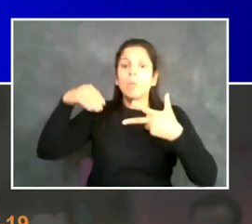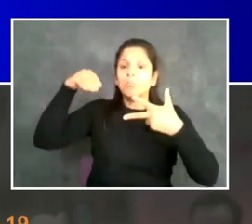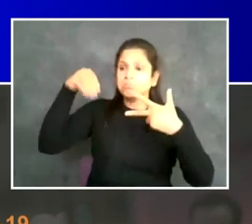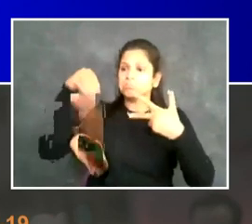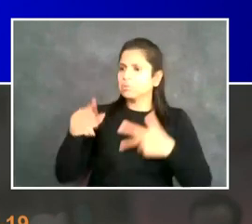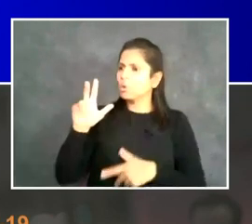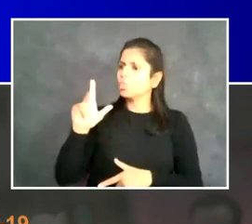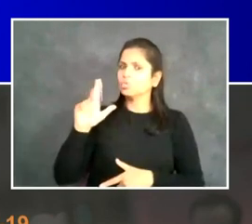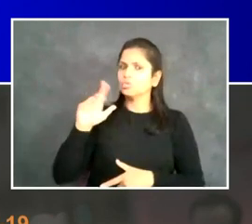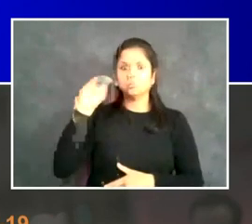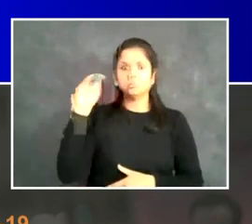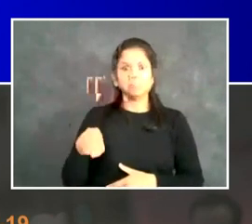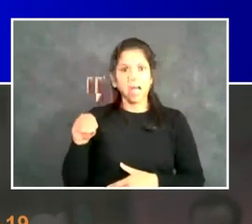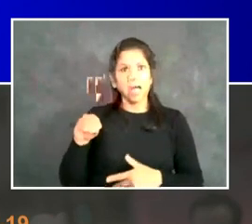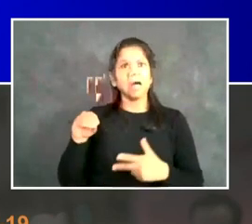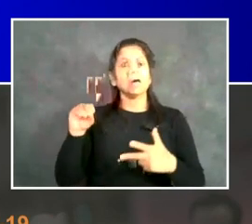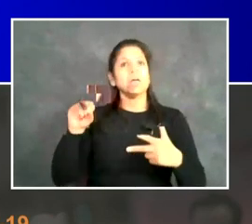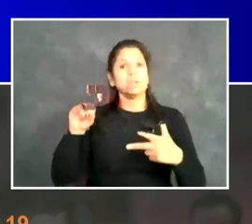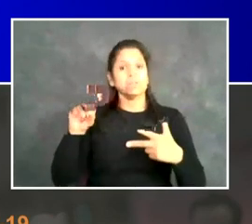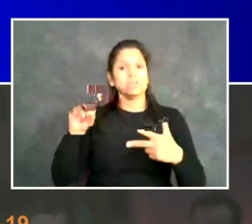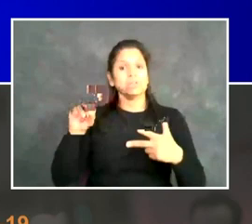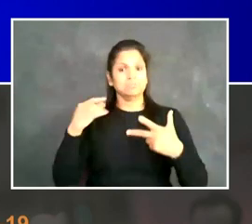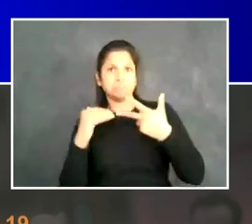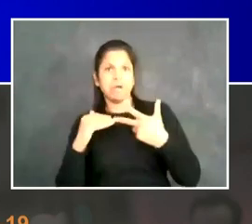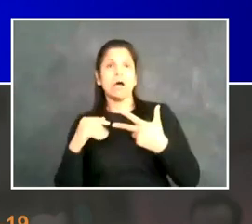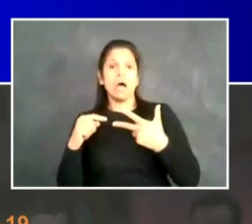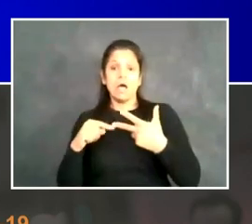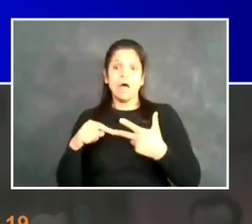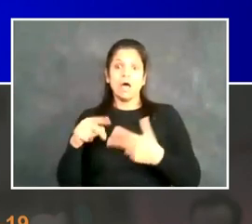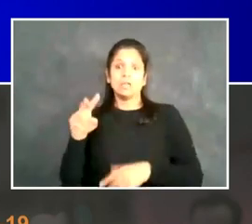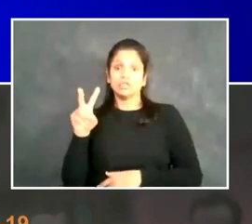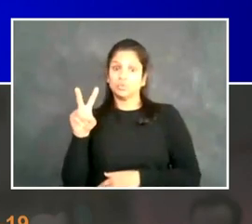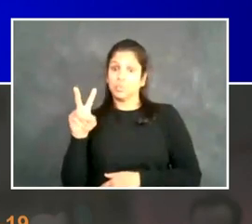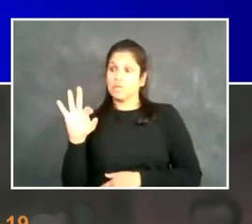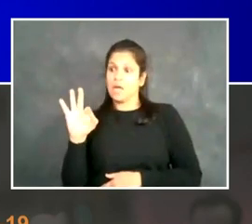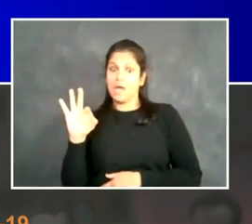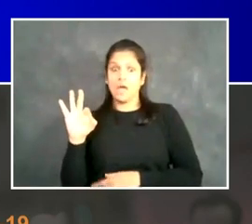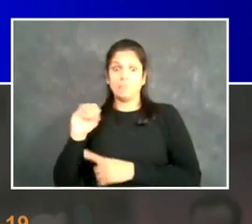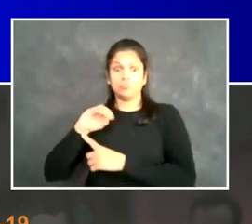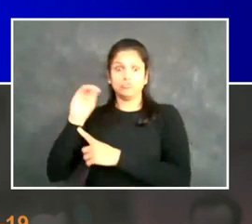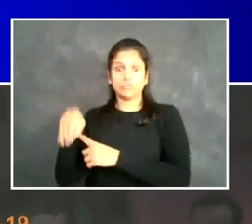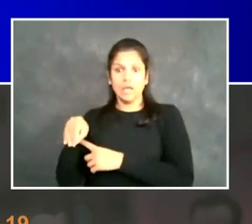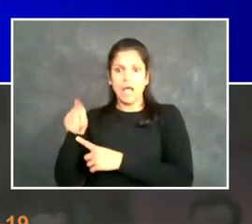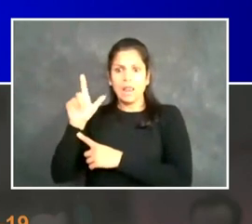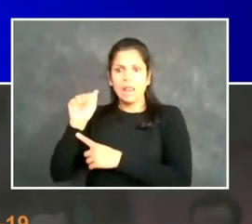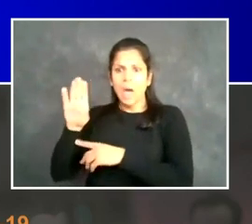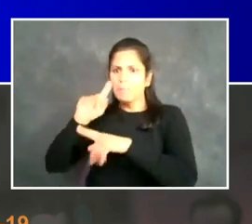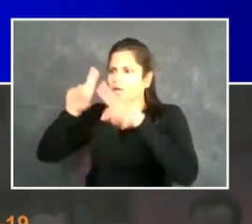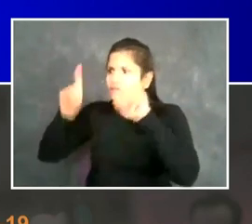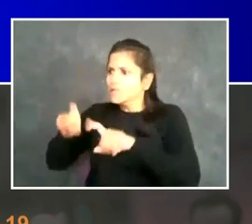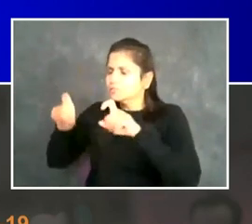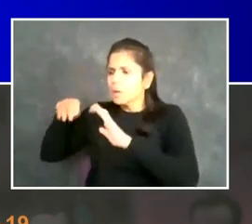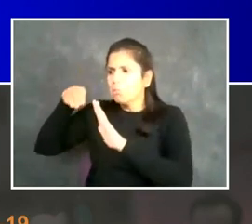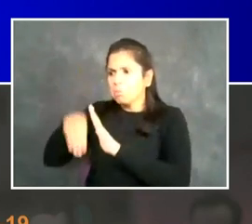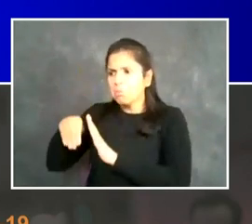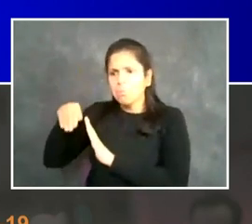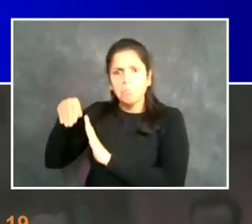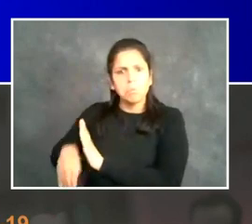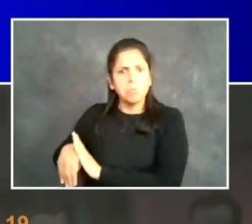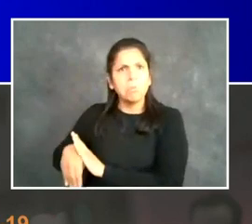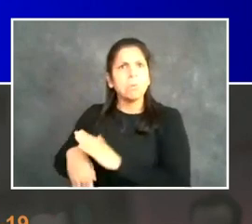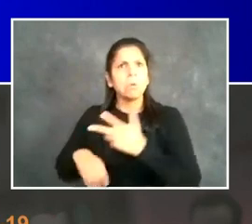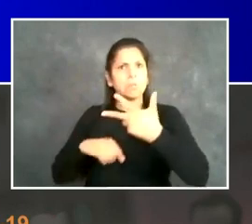PUBLIC HEALTH LAB TESTS DOWN